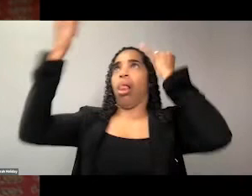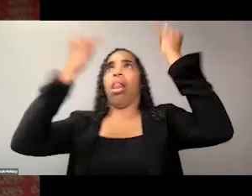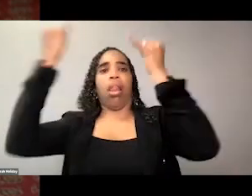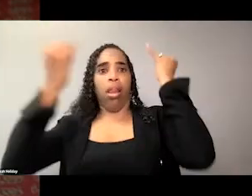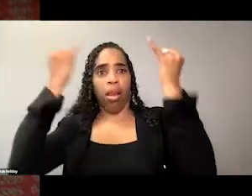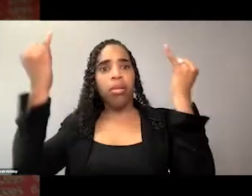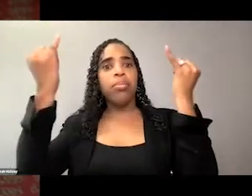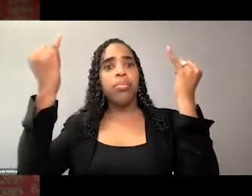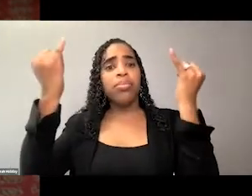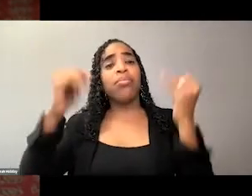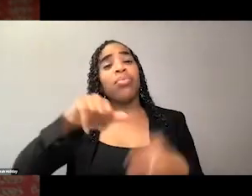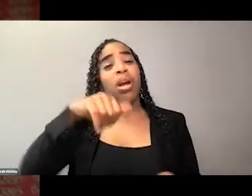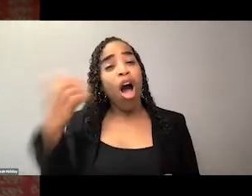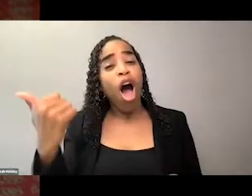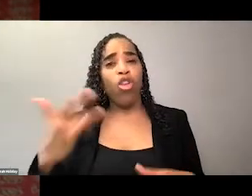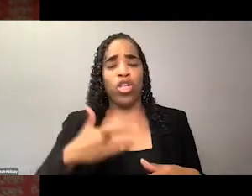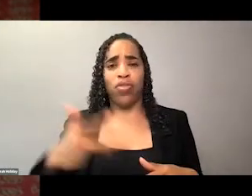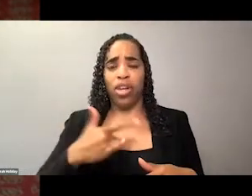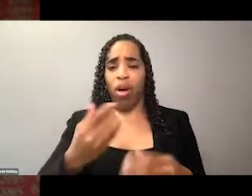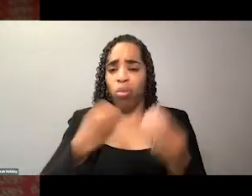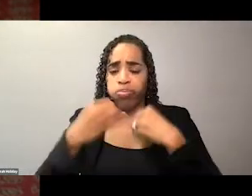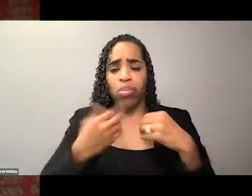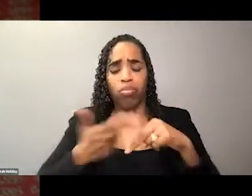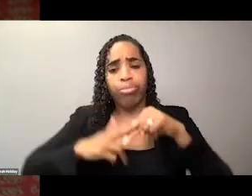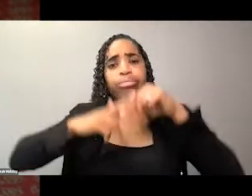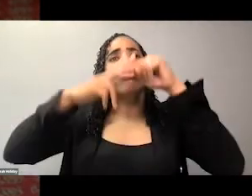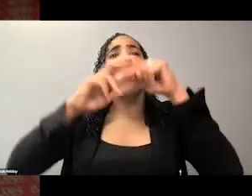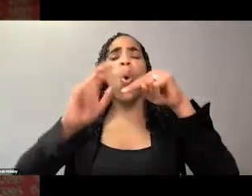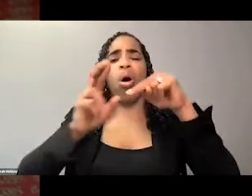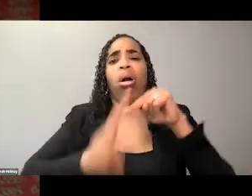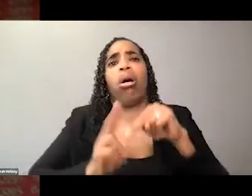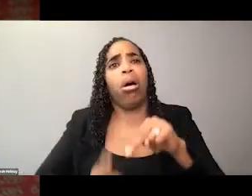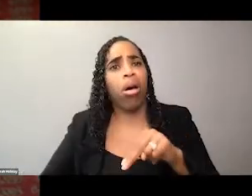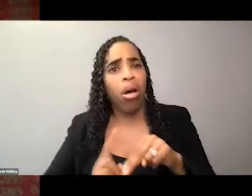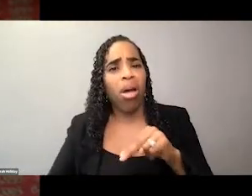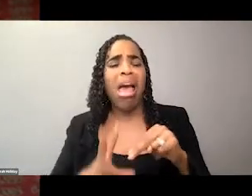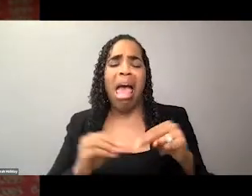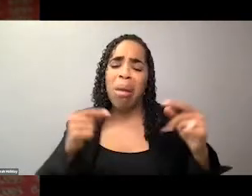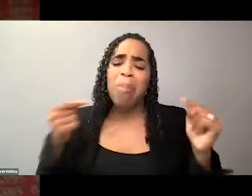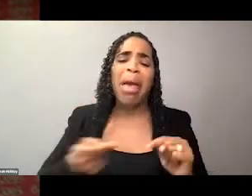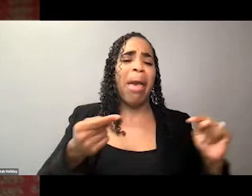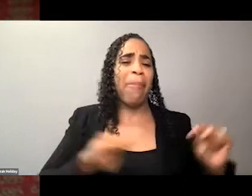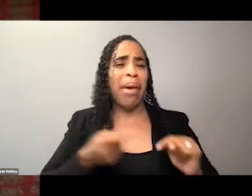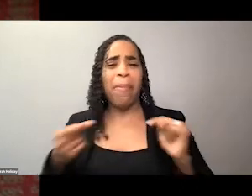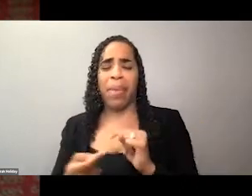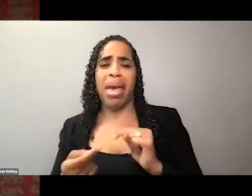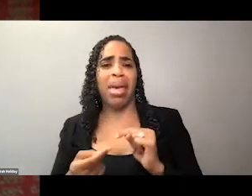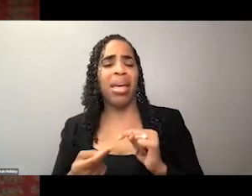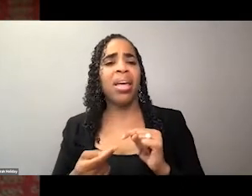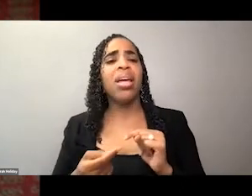Others experience large fluctuations in weight and chronic pain. And due to its extremely restrictive conditions, chronic health